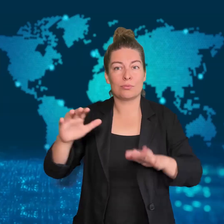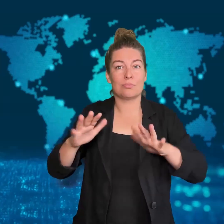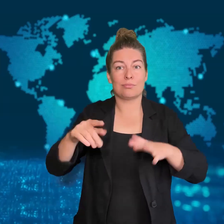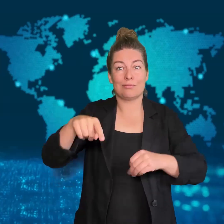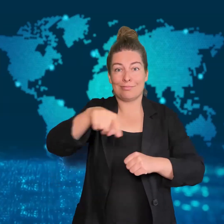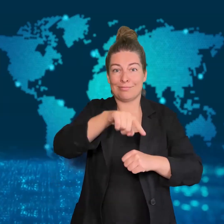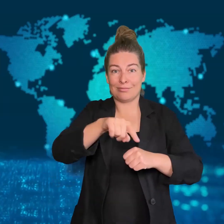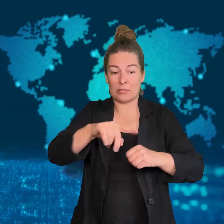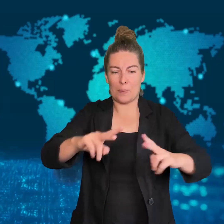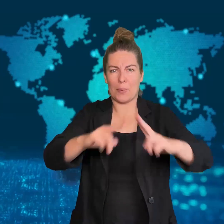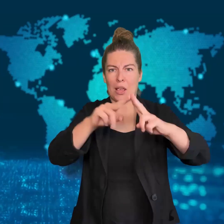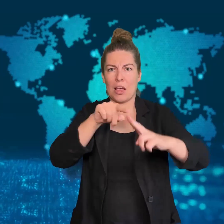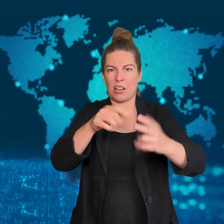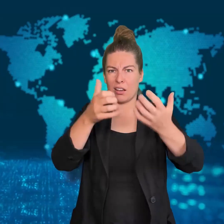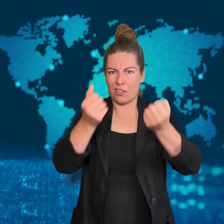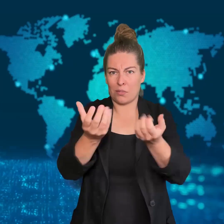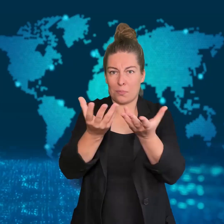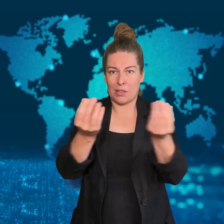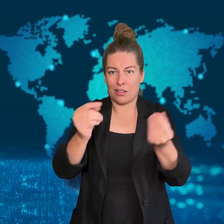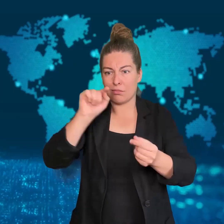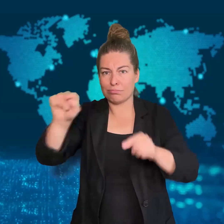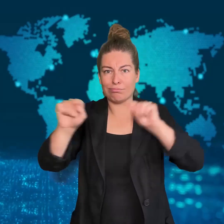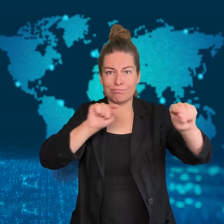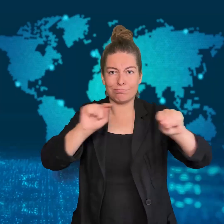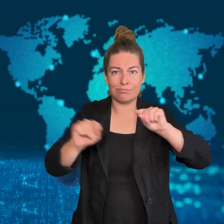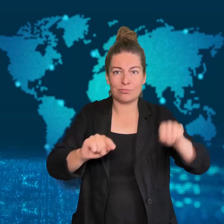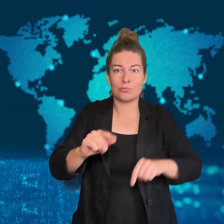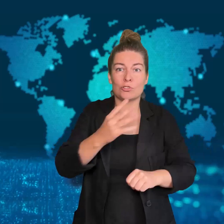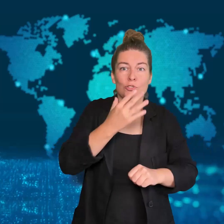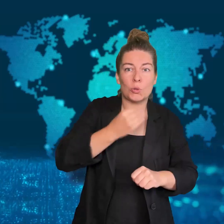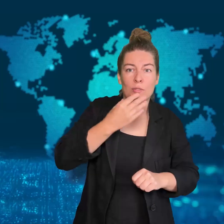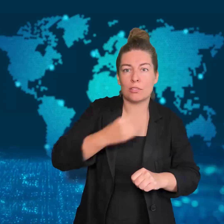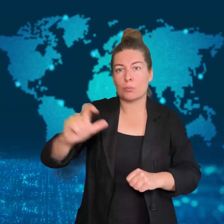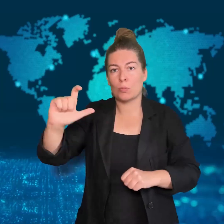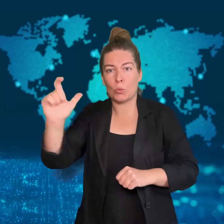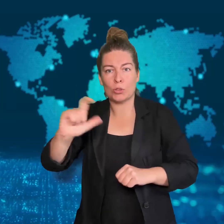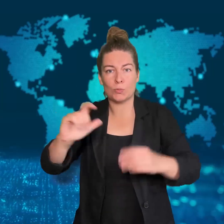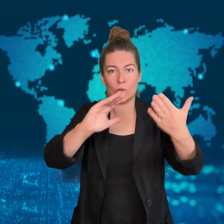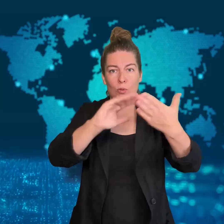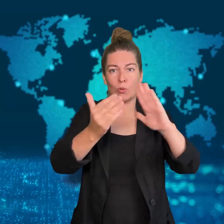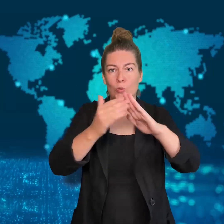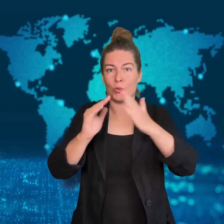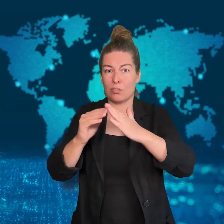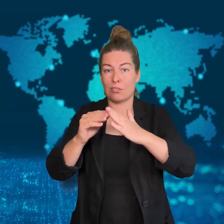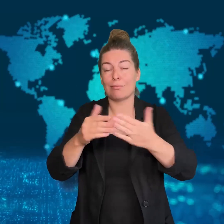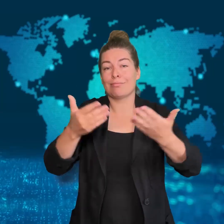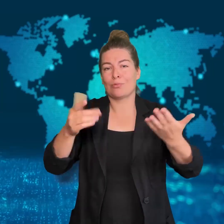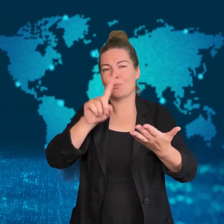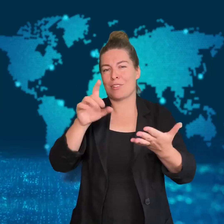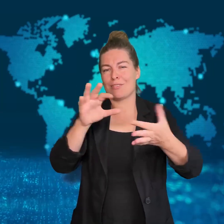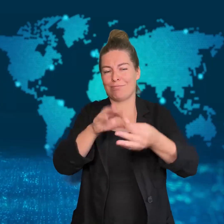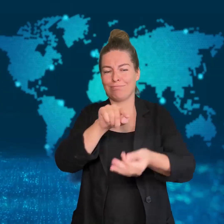and it is the center of much of the controversy.